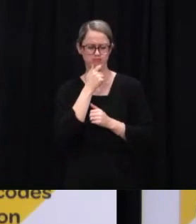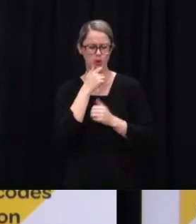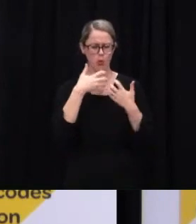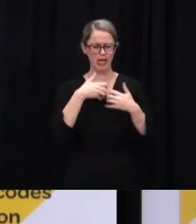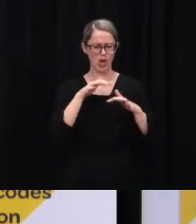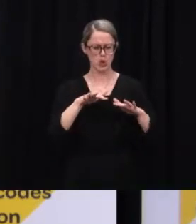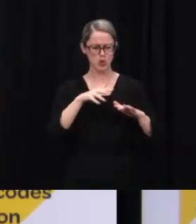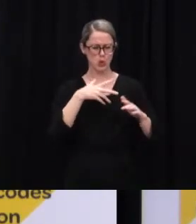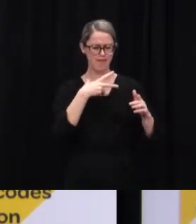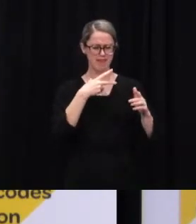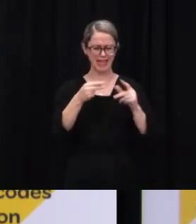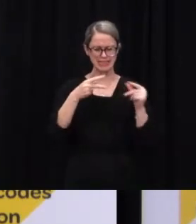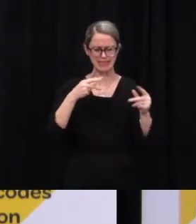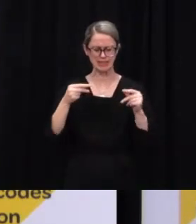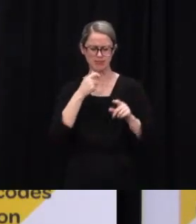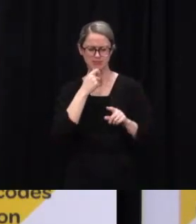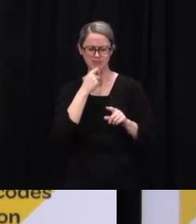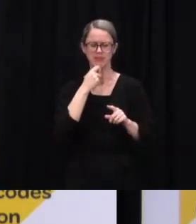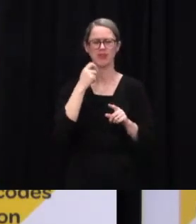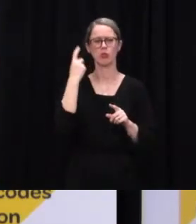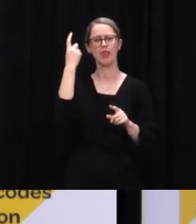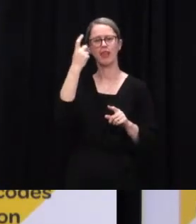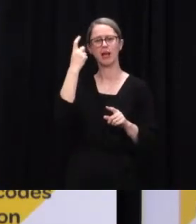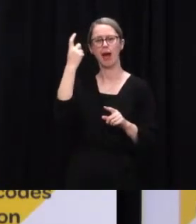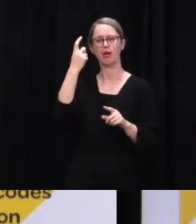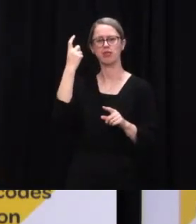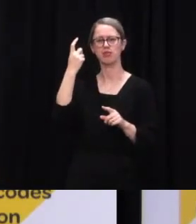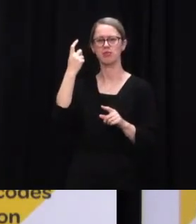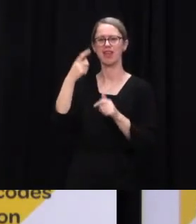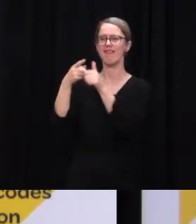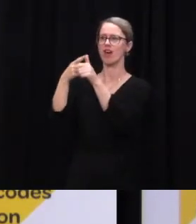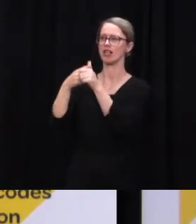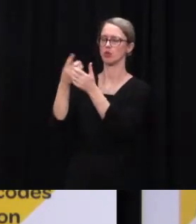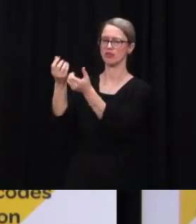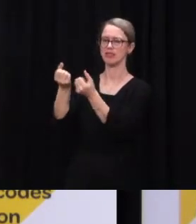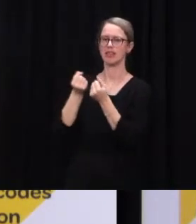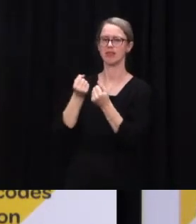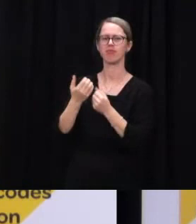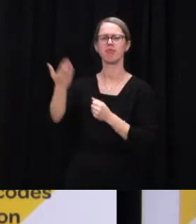decision on who is eligible, though, our No. 1 priority is